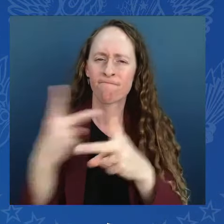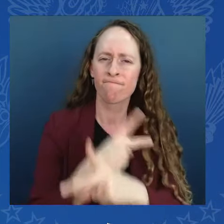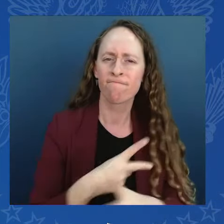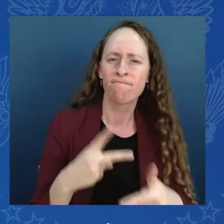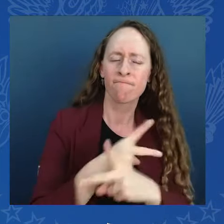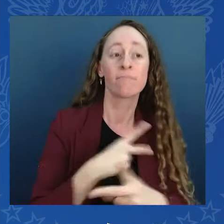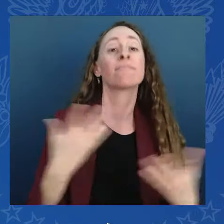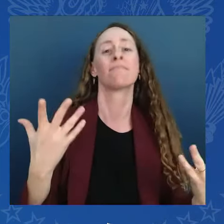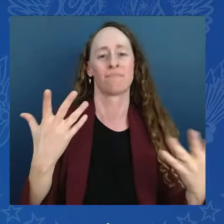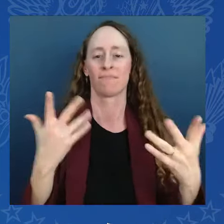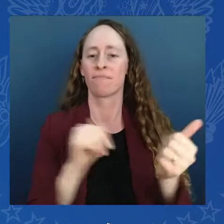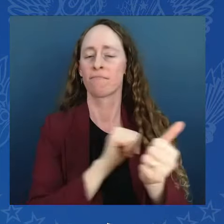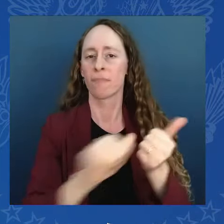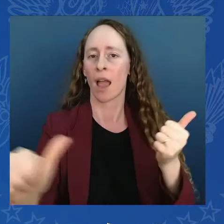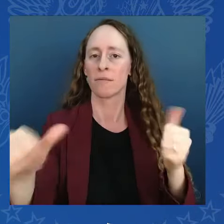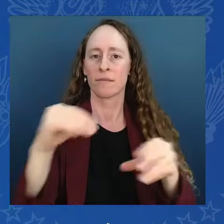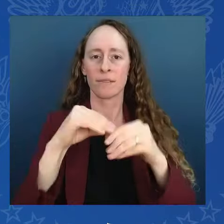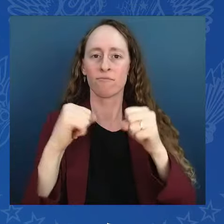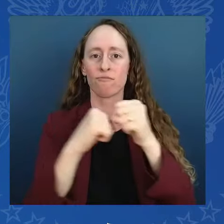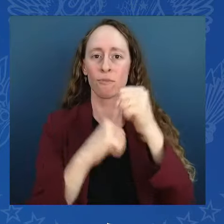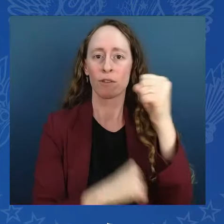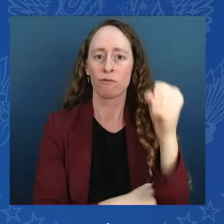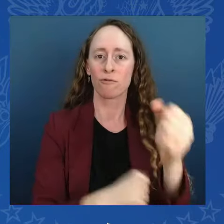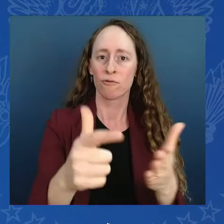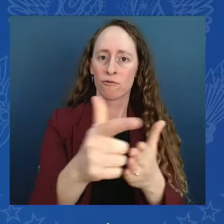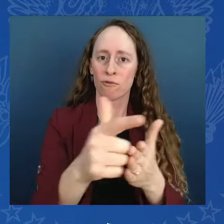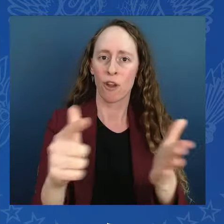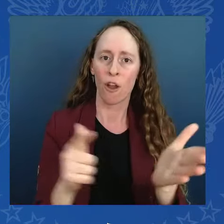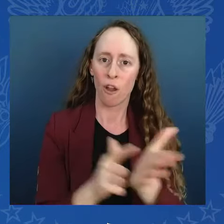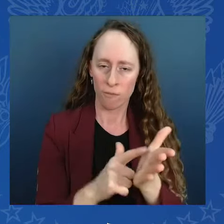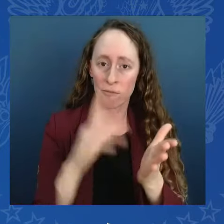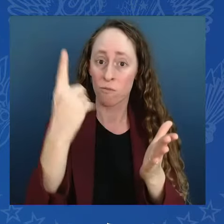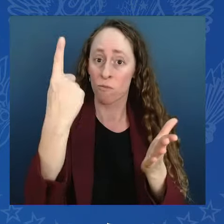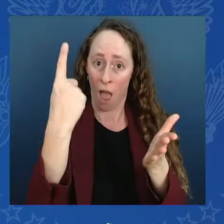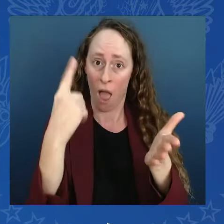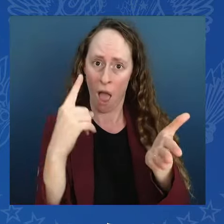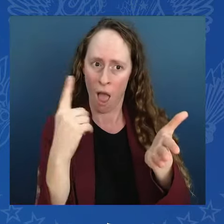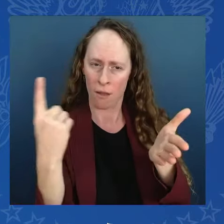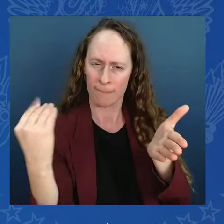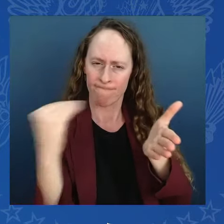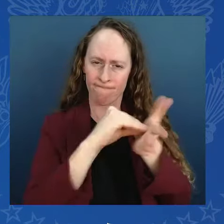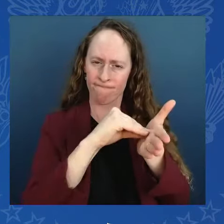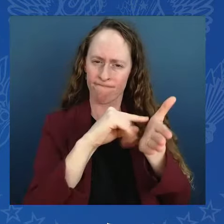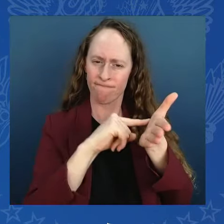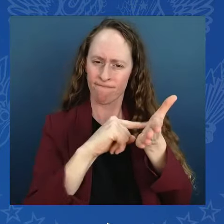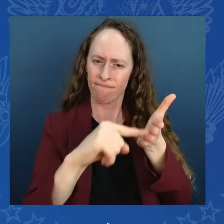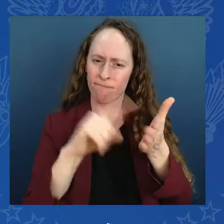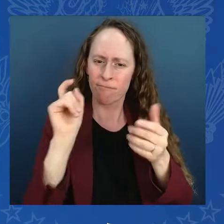was not only to modernize our nation's infrastructure -- roads, bridges, ports, airports, transit system, electric grids,